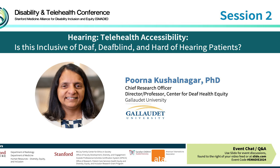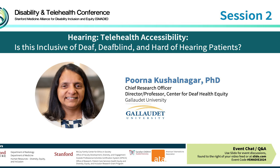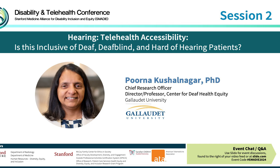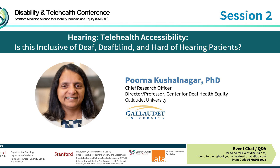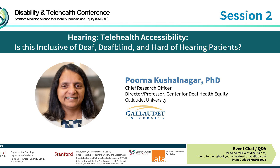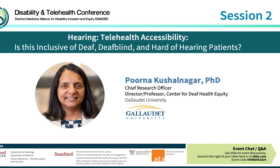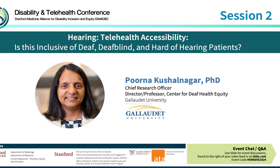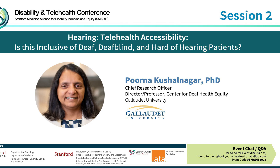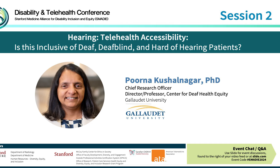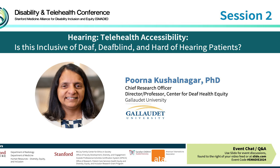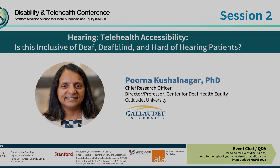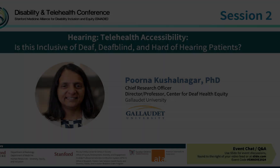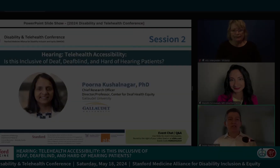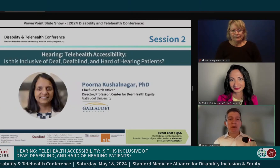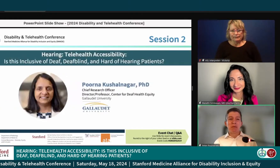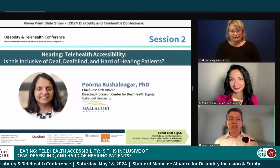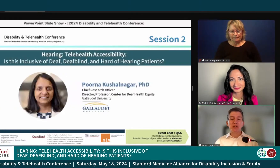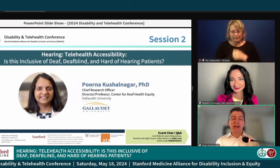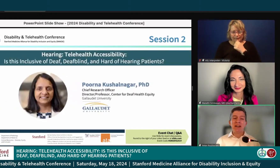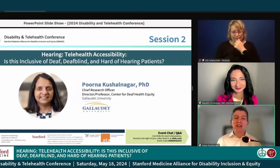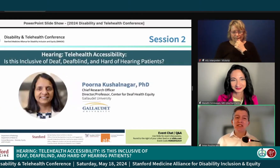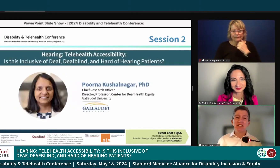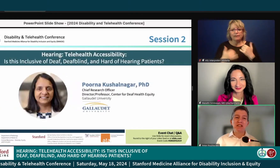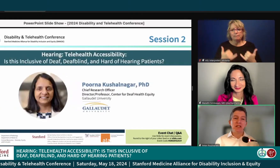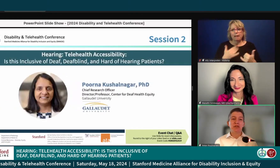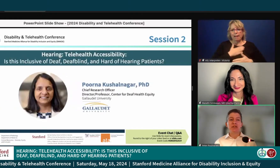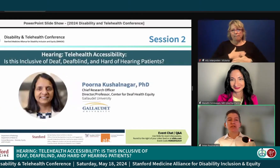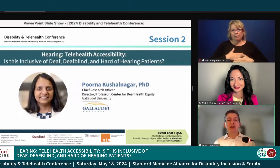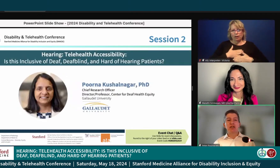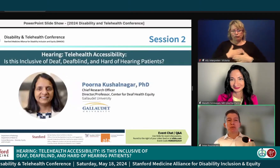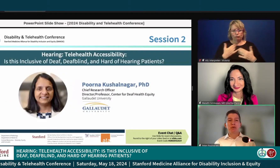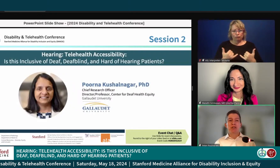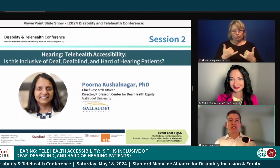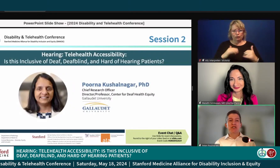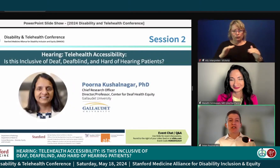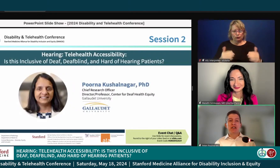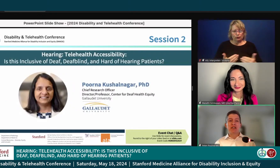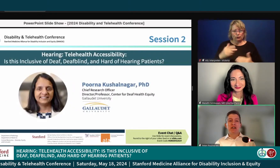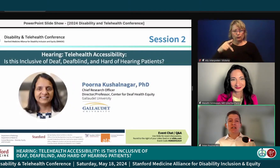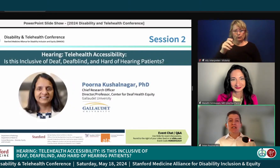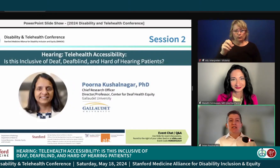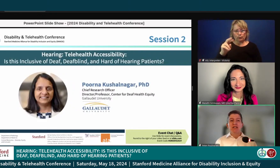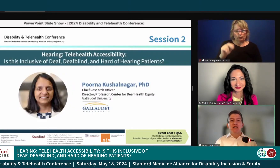Peter Poullos: It's my pleasure right now to introduce Dr. Poorna Kushalnagar.